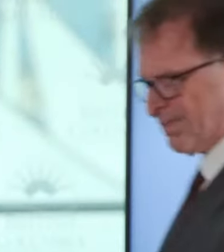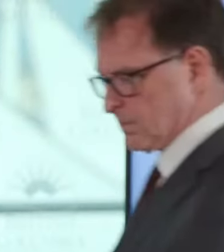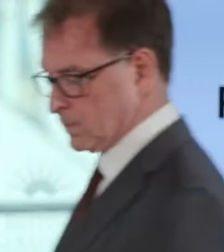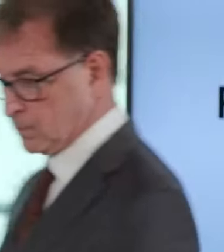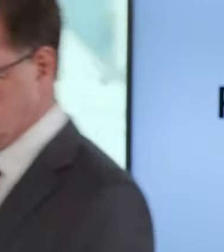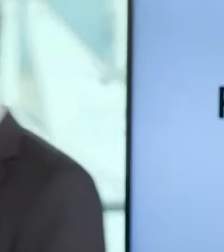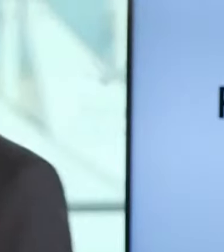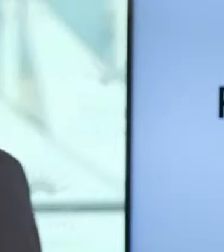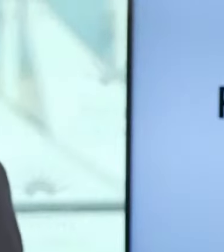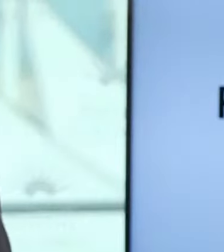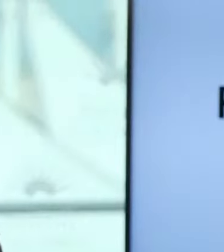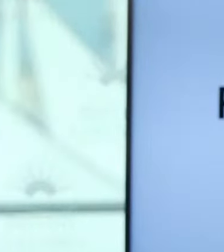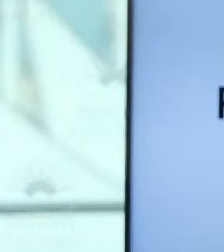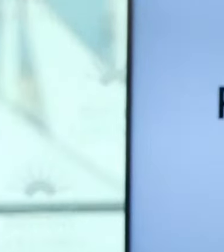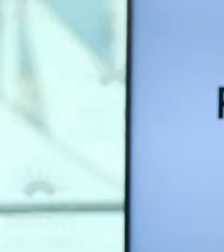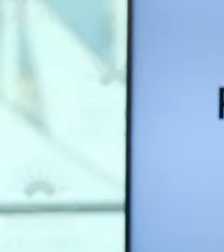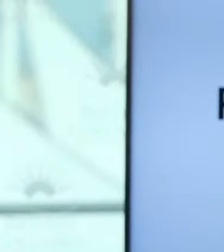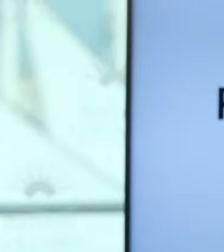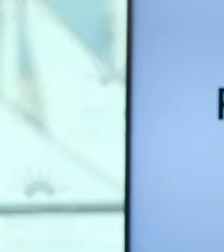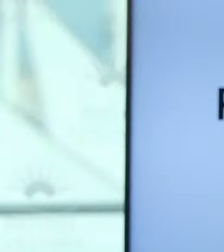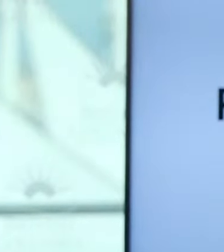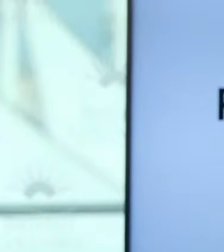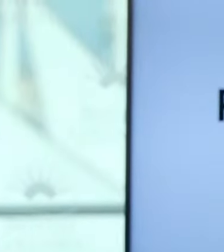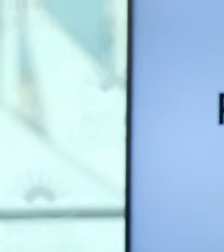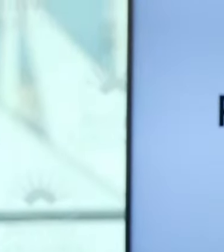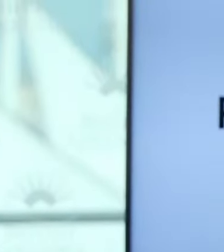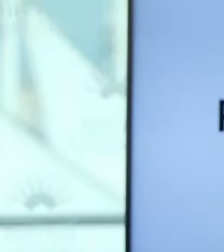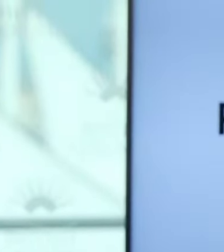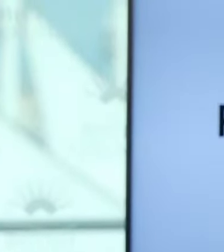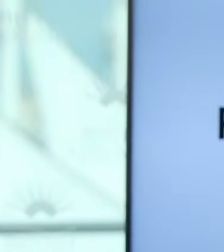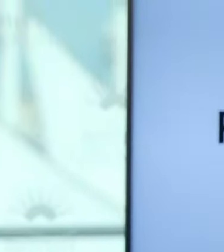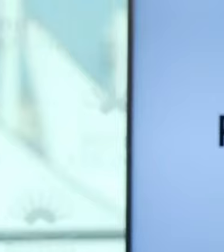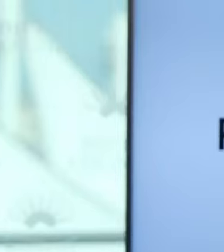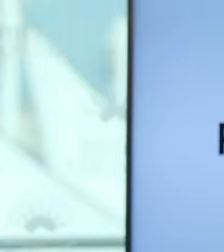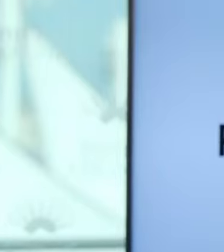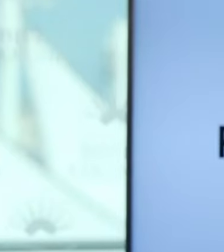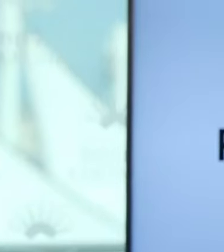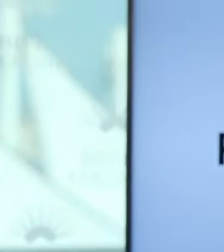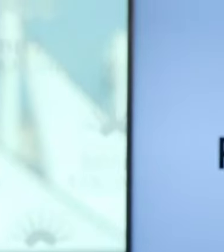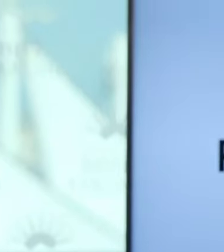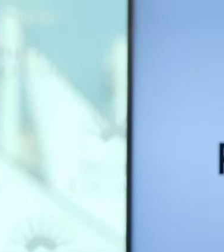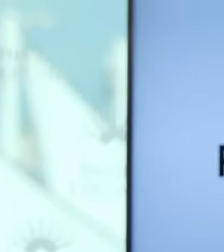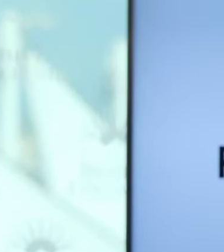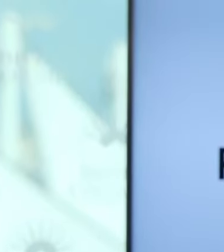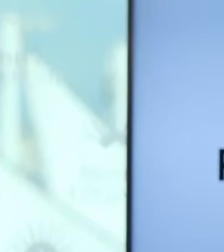cache. But will we possibly